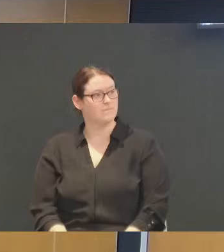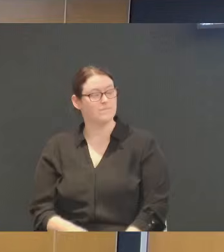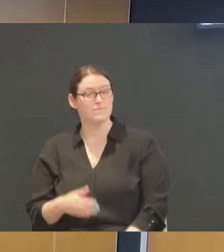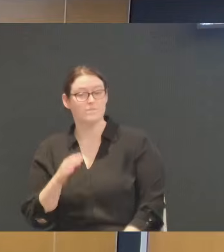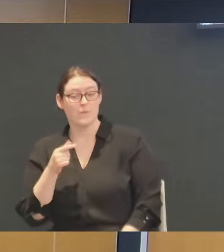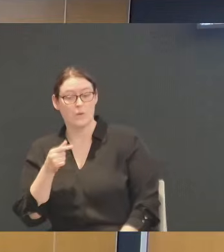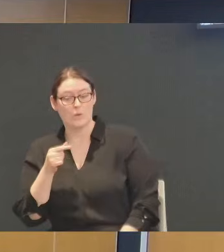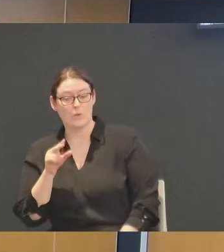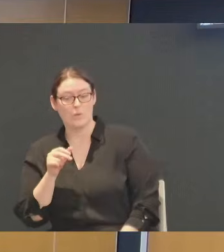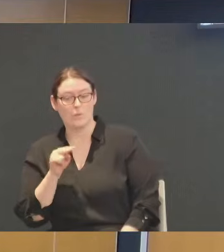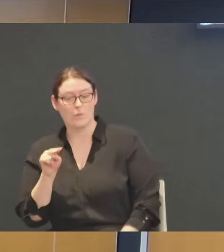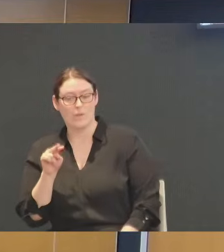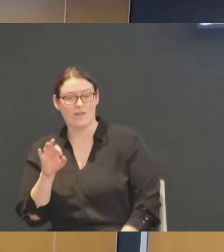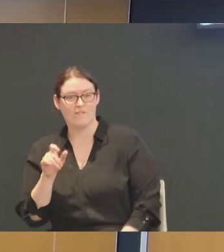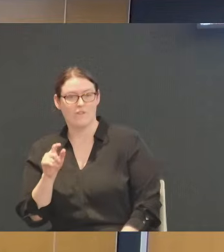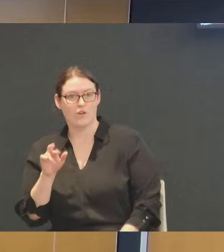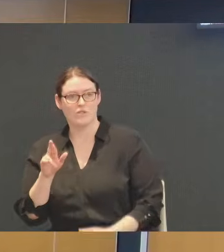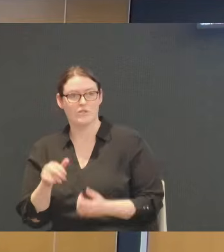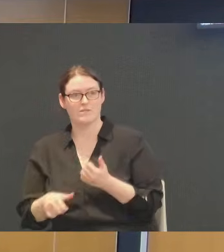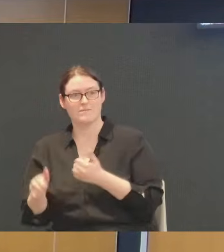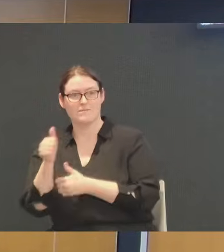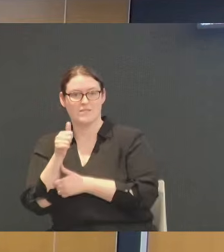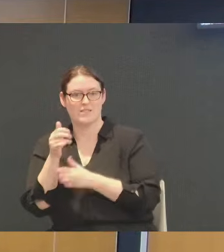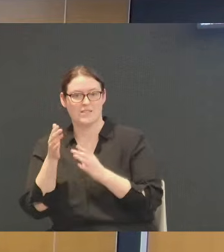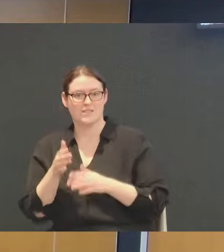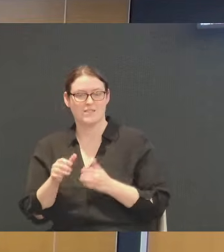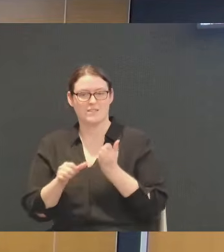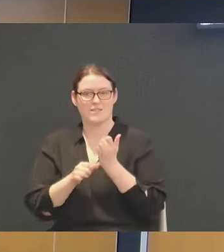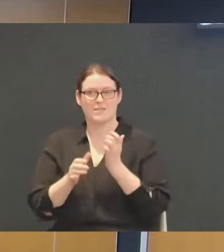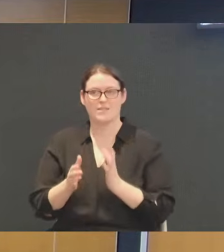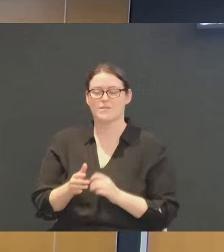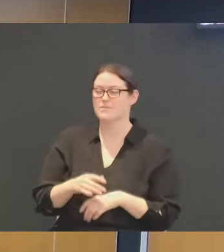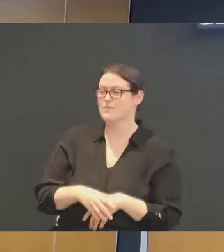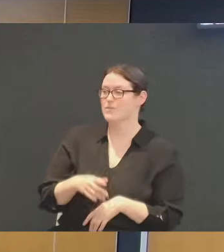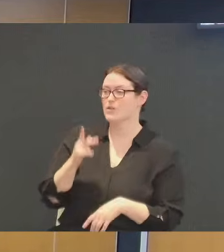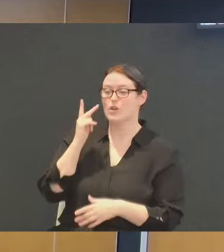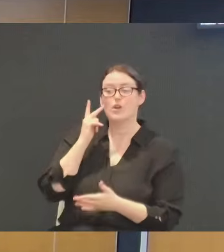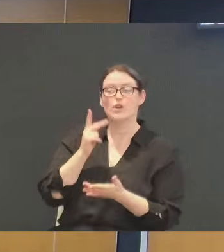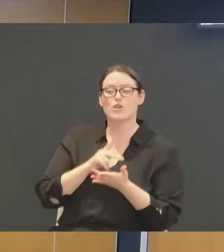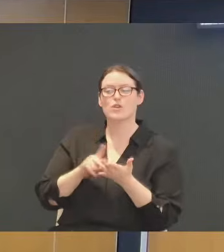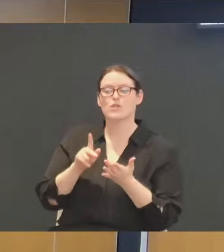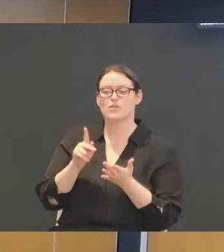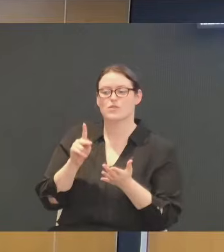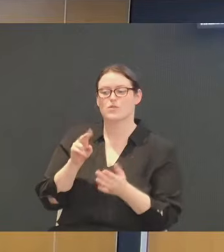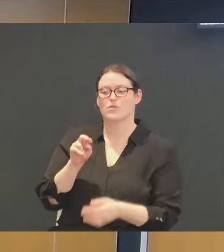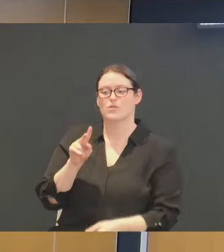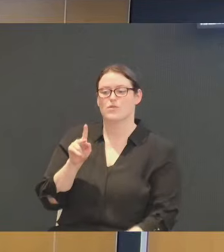Quinn Falter, executive assistant. Kristie Rechel, clerk of the Board. Good evening.